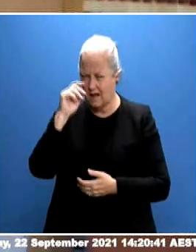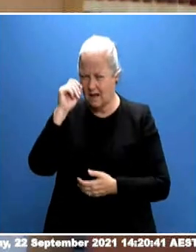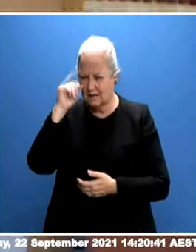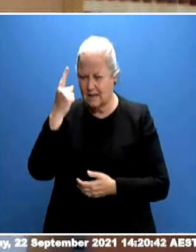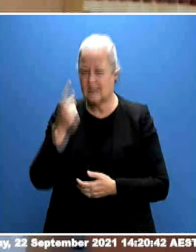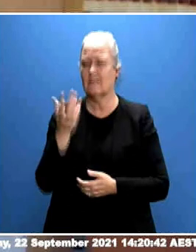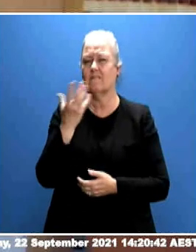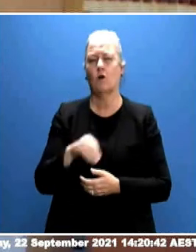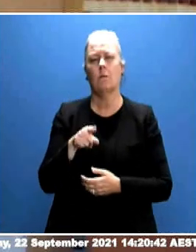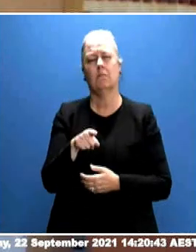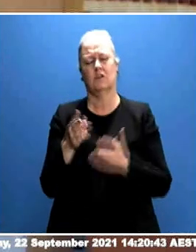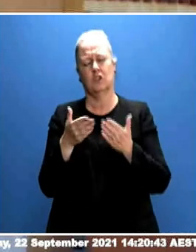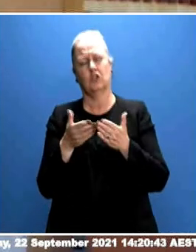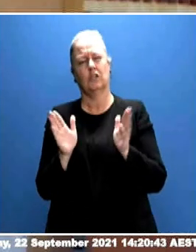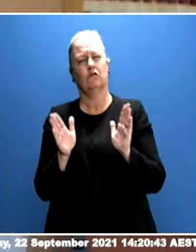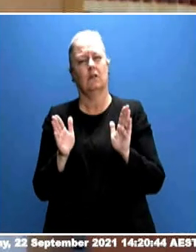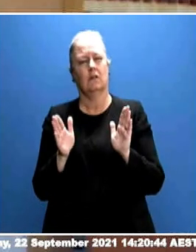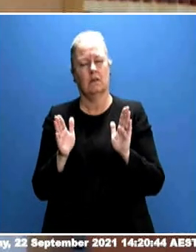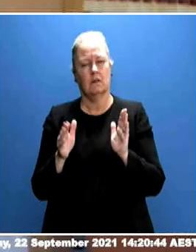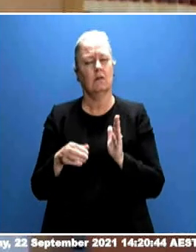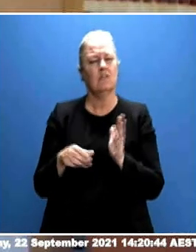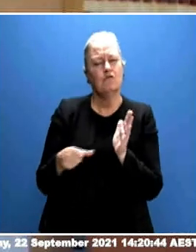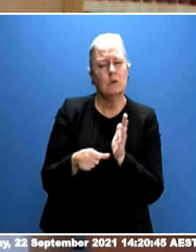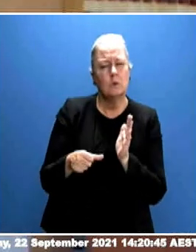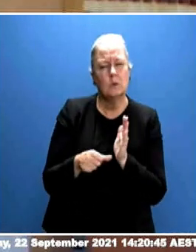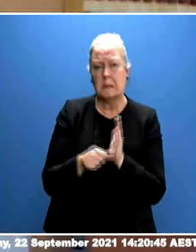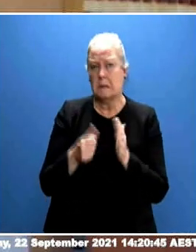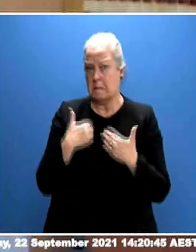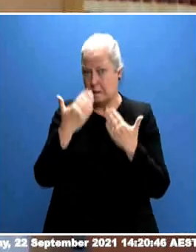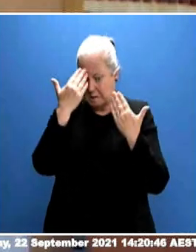I'm unaware of any direct funding that we do to Legal Aid.